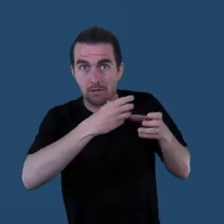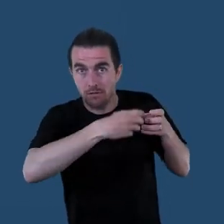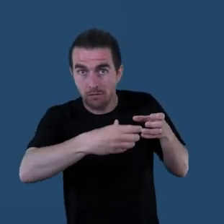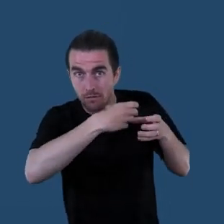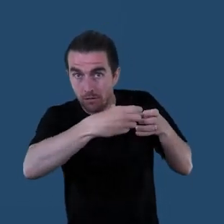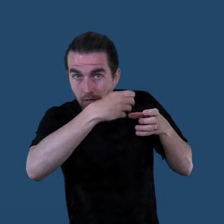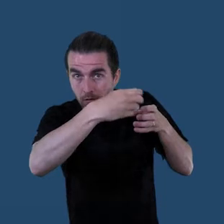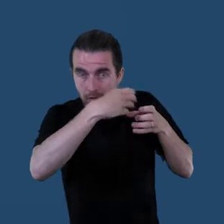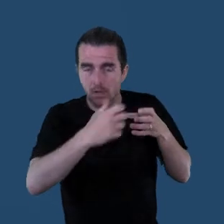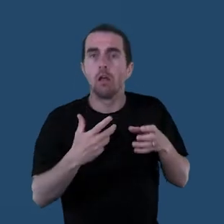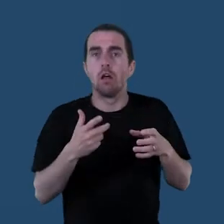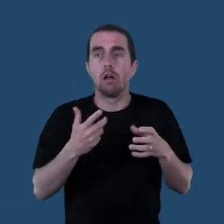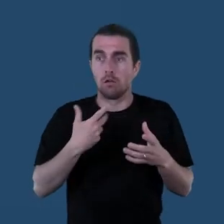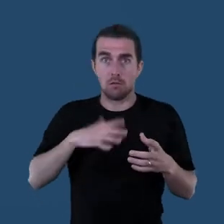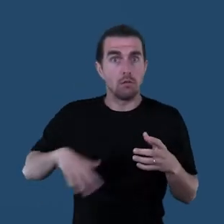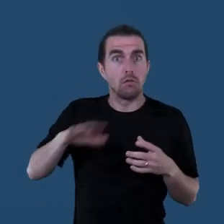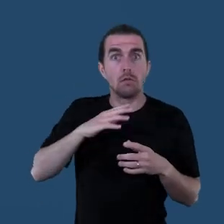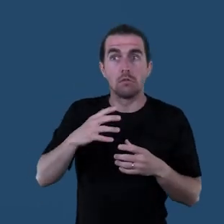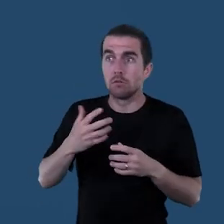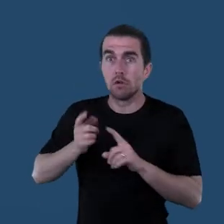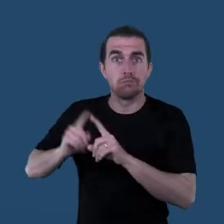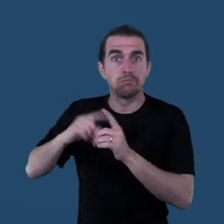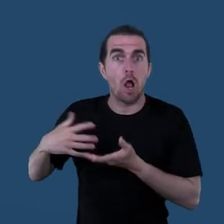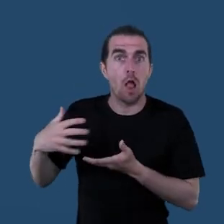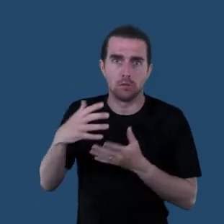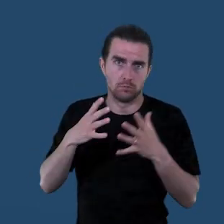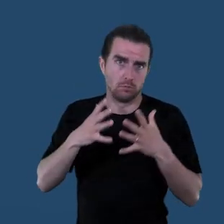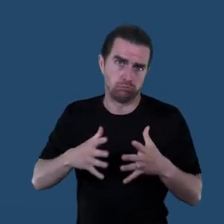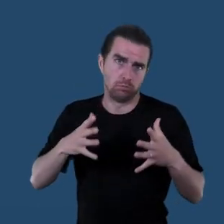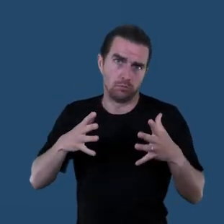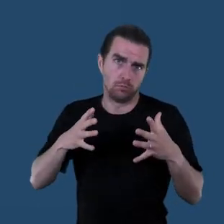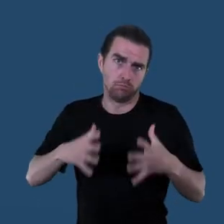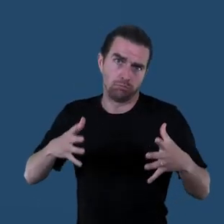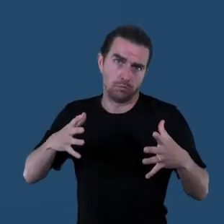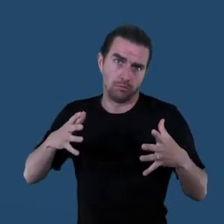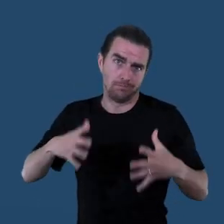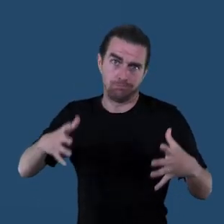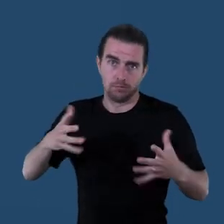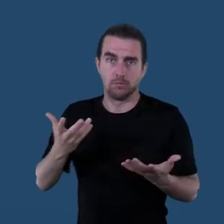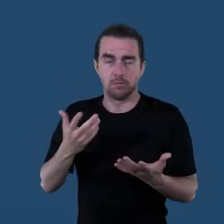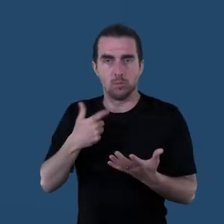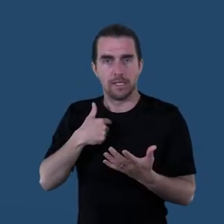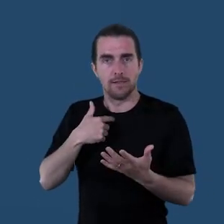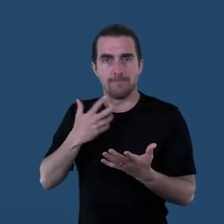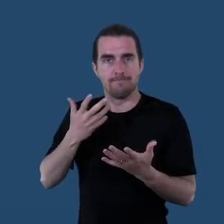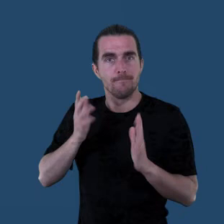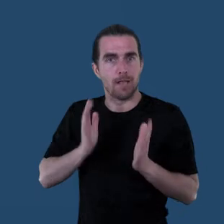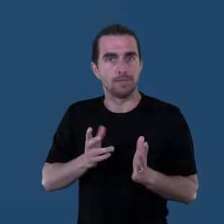but it's an ever-increasing collection that we'll have. And that's what we have to plan for.